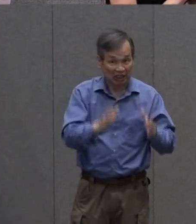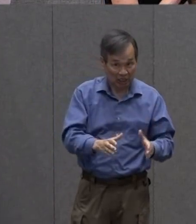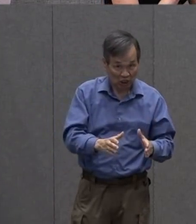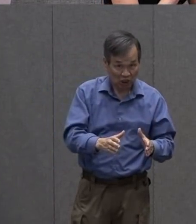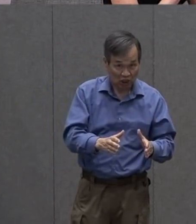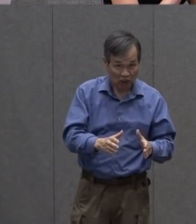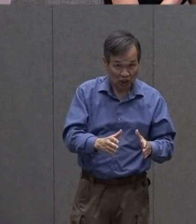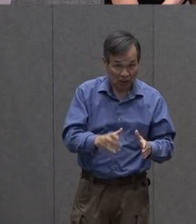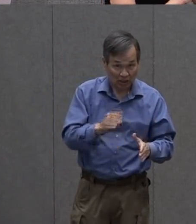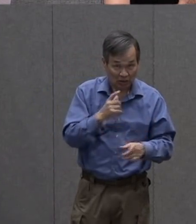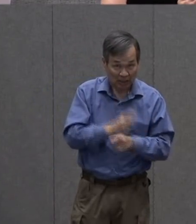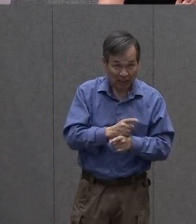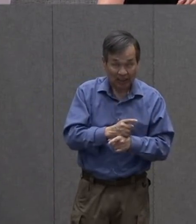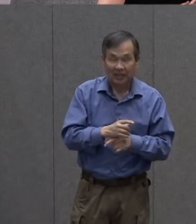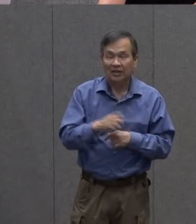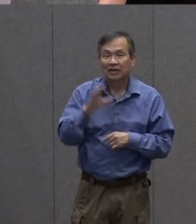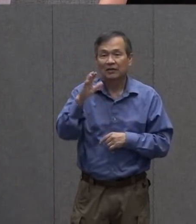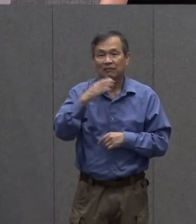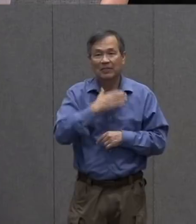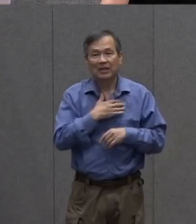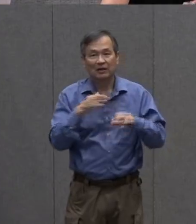Let's see, by sentence is gonna be.